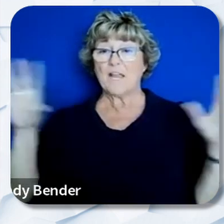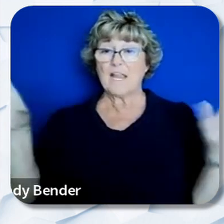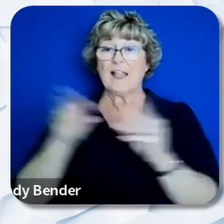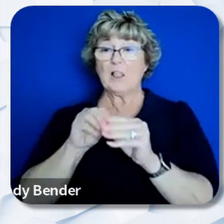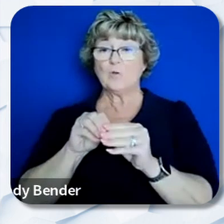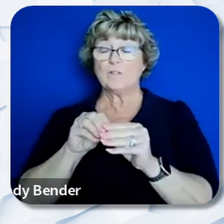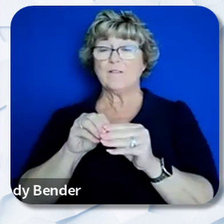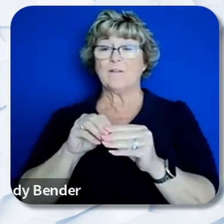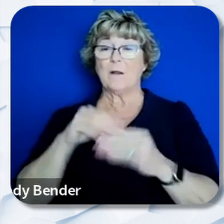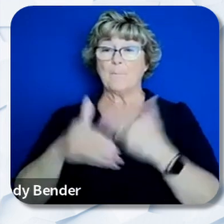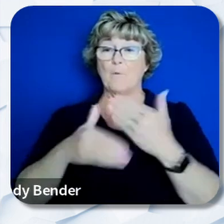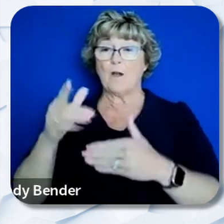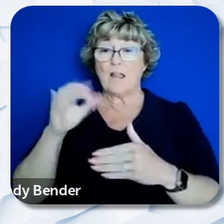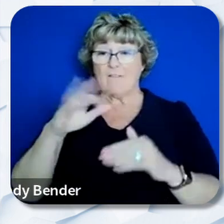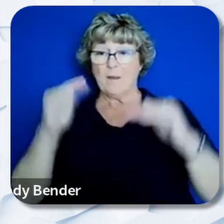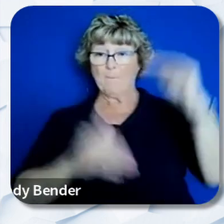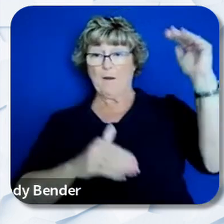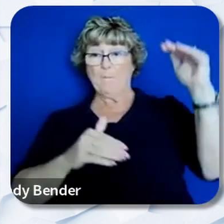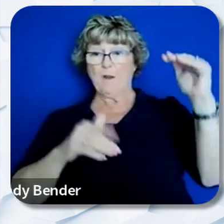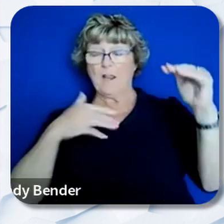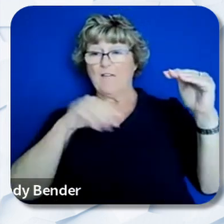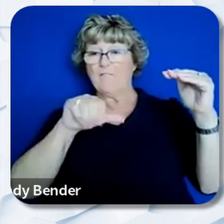process, meaning, if you're disproportionate and you have other things, we want you to